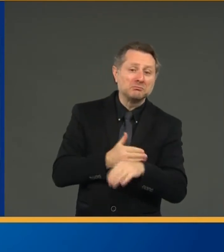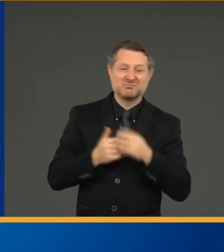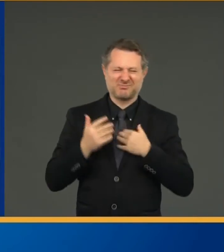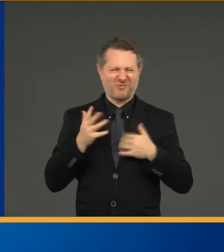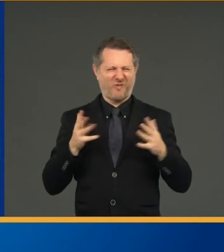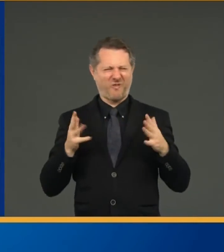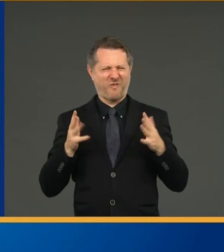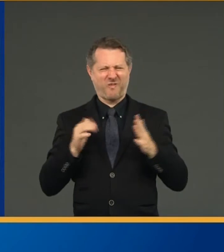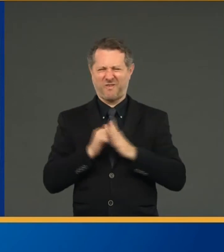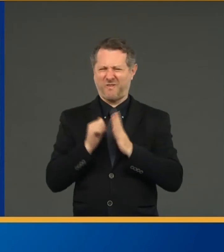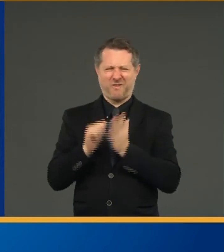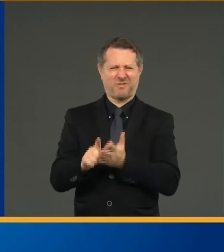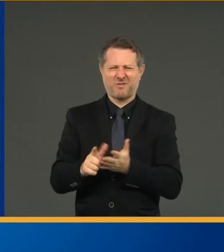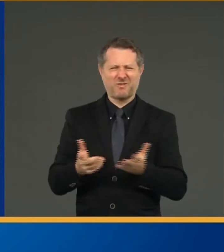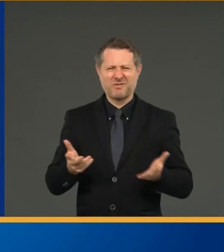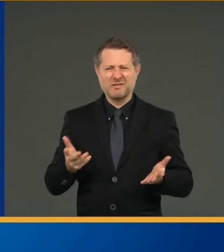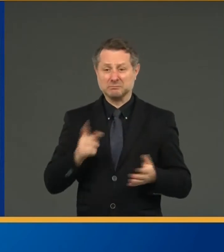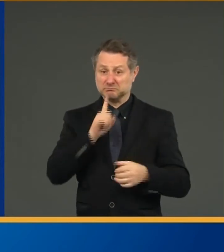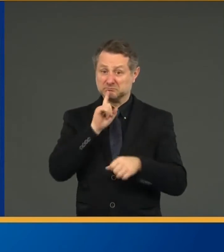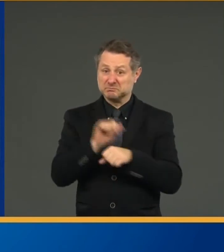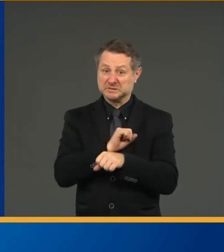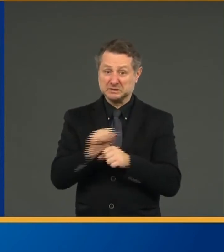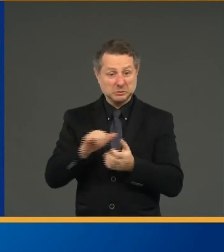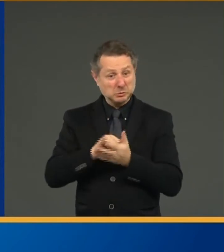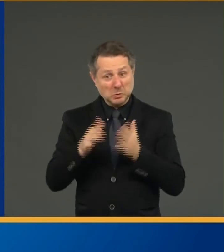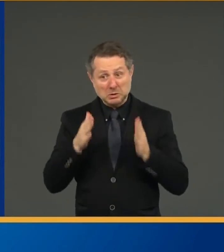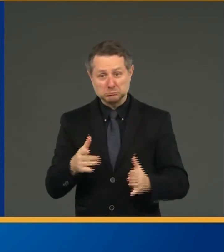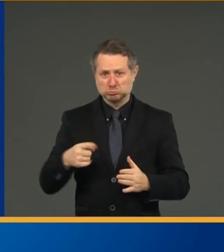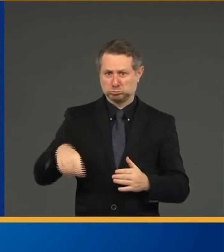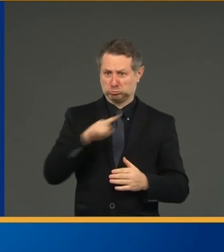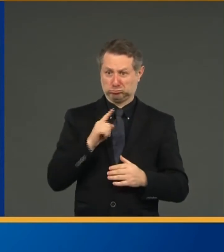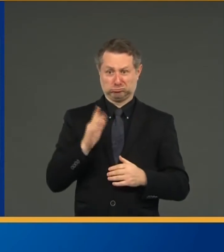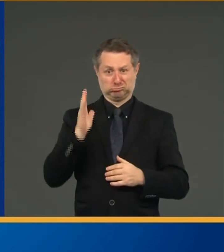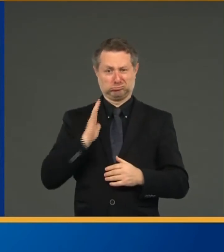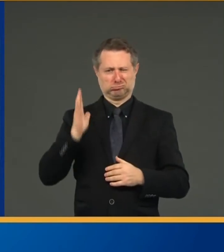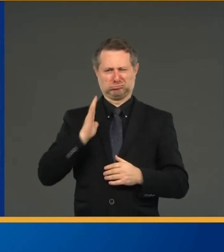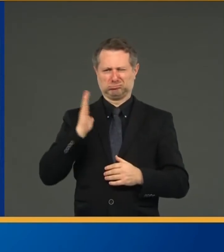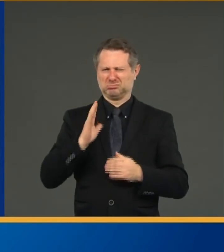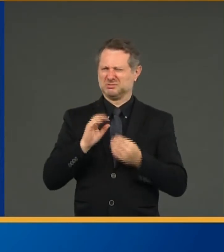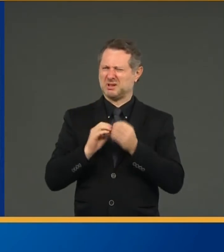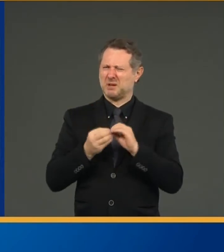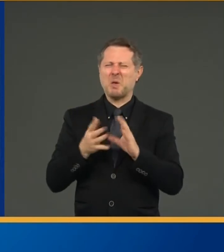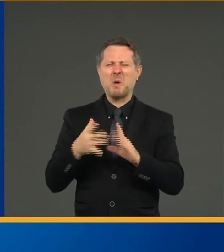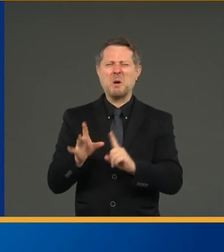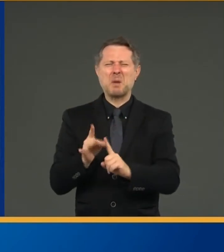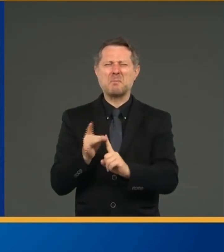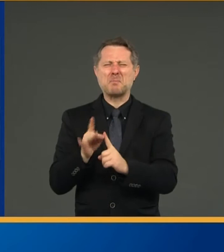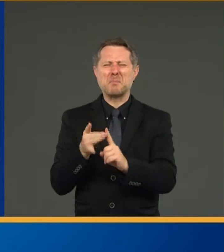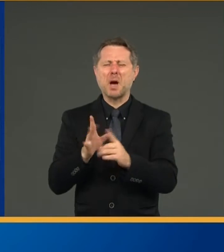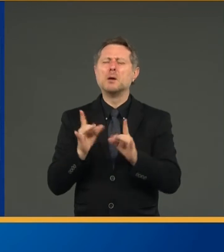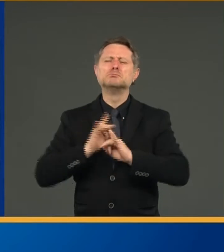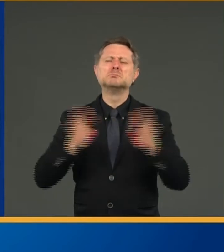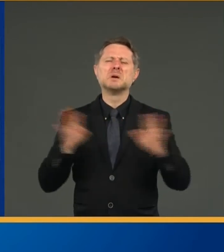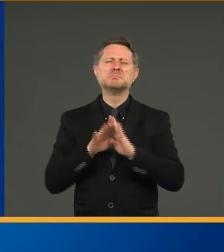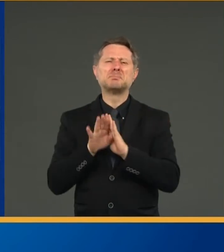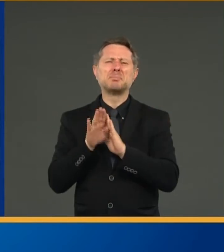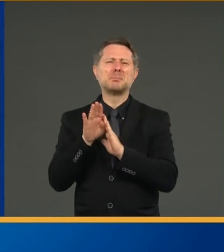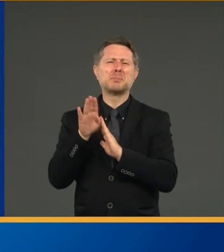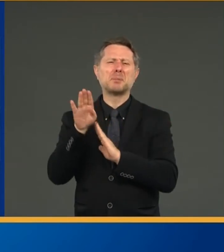EVERYTHING DOWN, AND THEN NORTHERN THE BEST. AND, NEW YORK RESPONDED WE HAVE